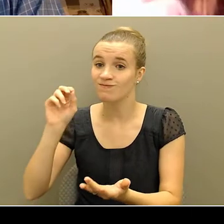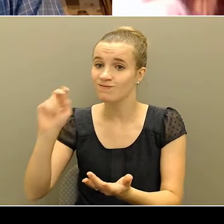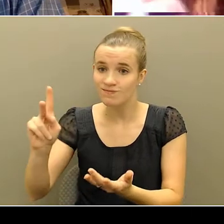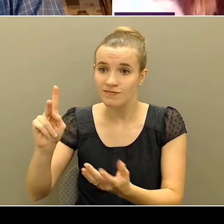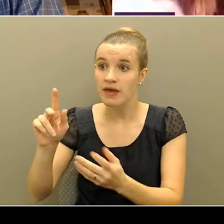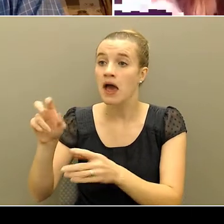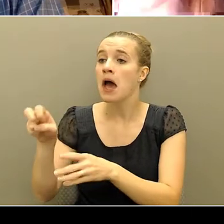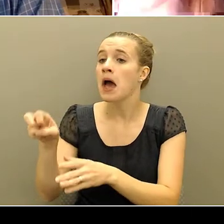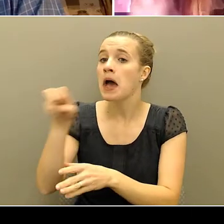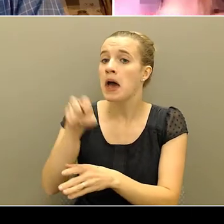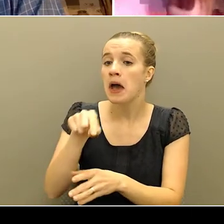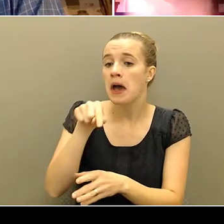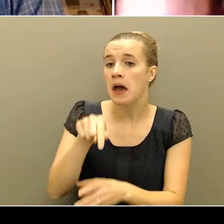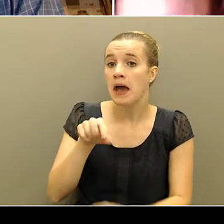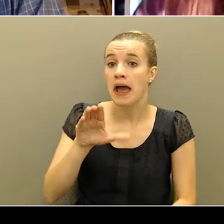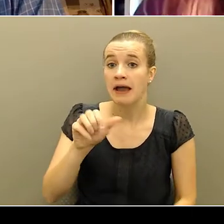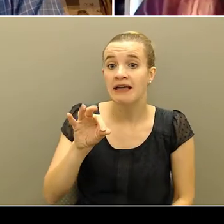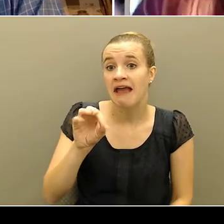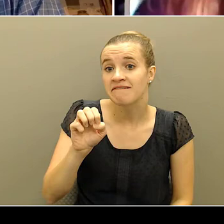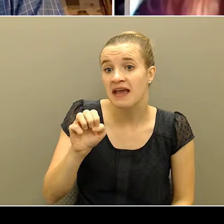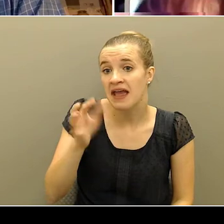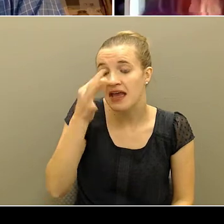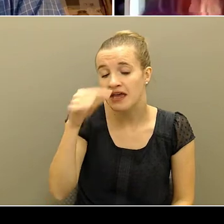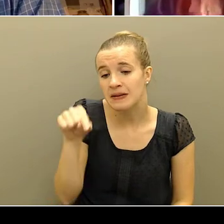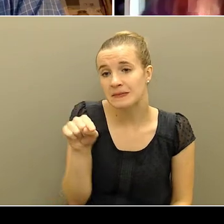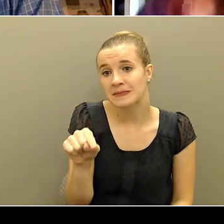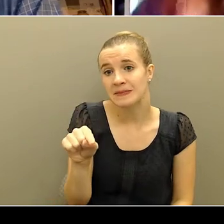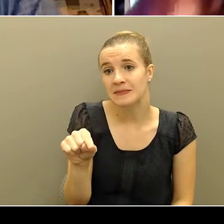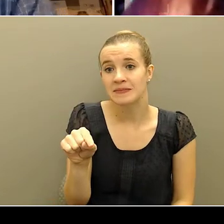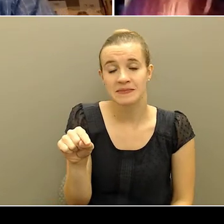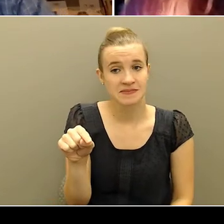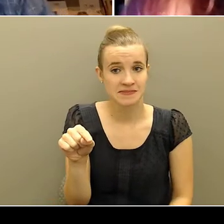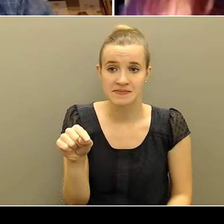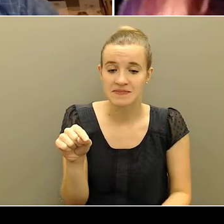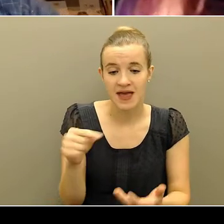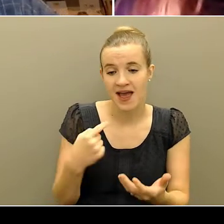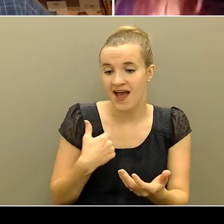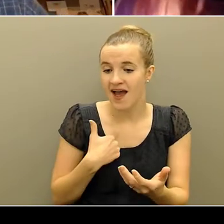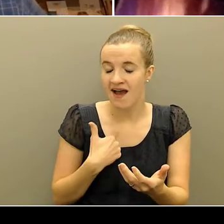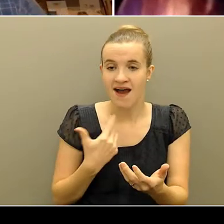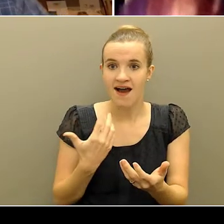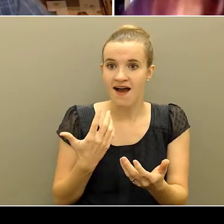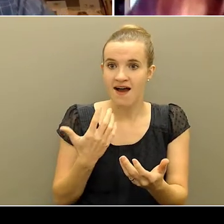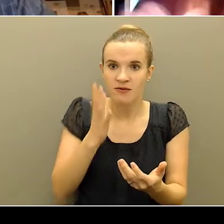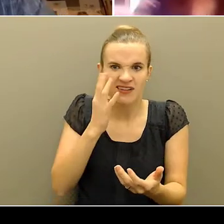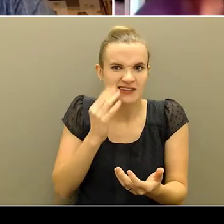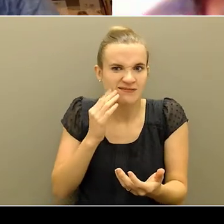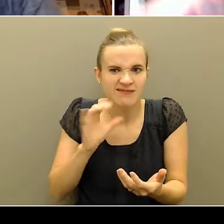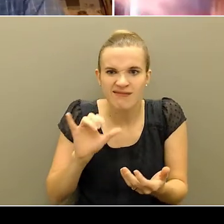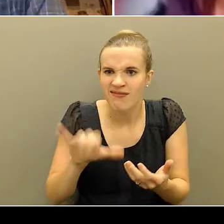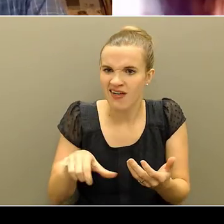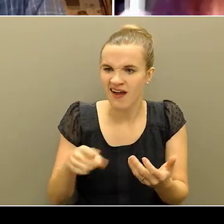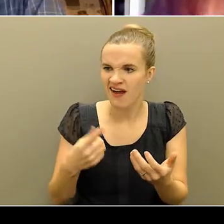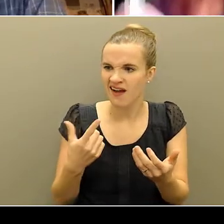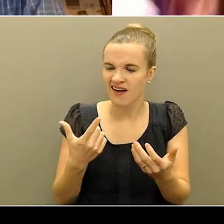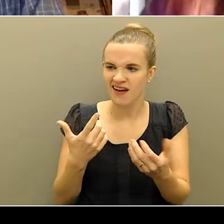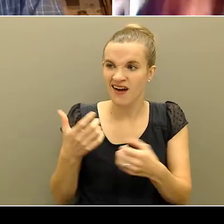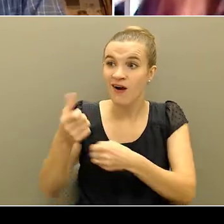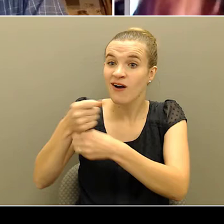like have, you know, like, smell the coffee that's that's local and the bread wafting out from the bakery and the person across the street playing music,